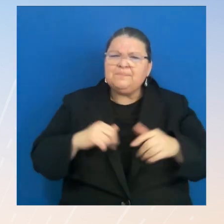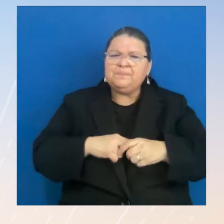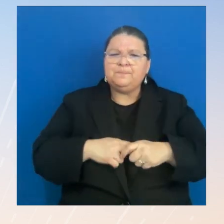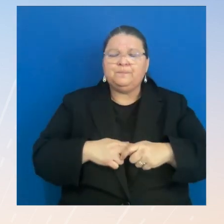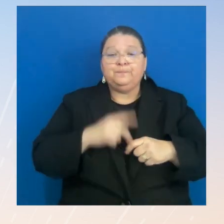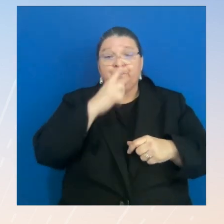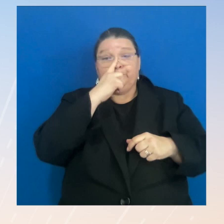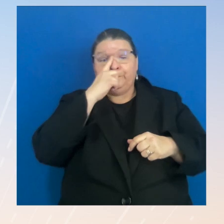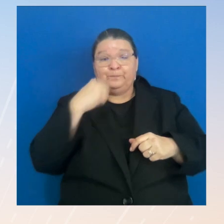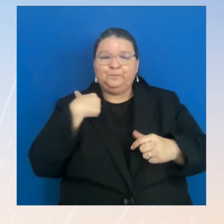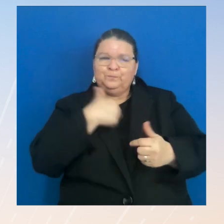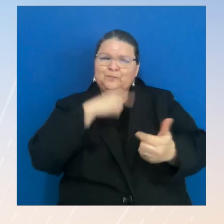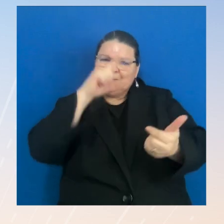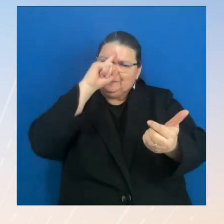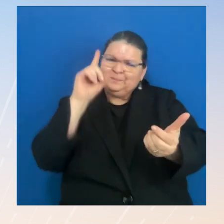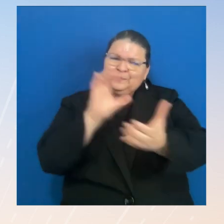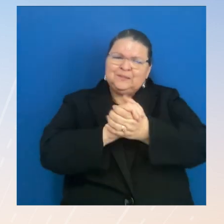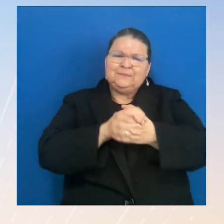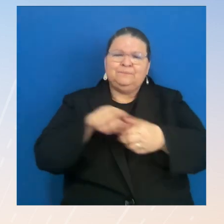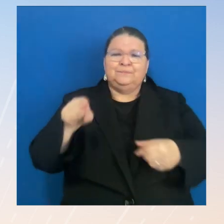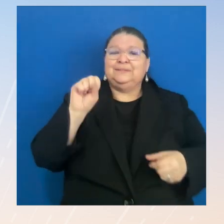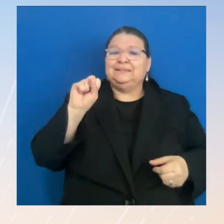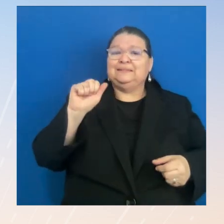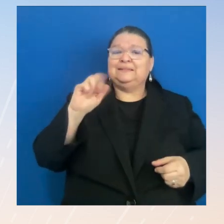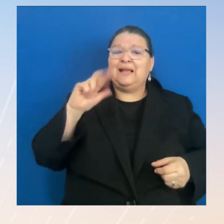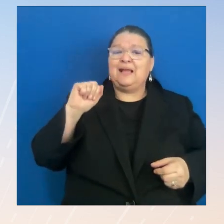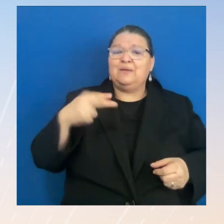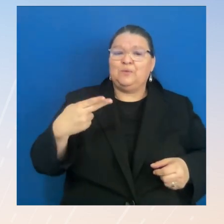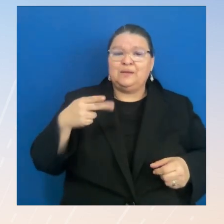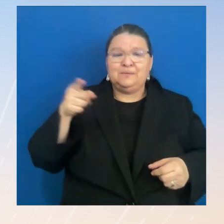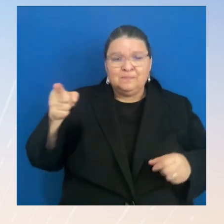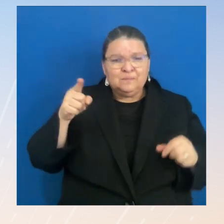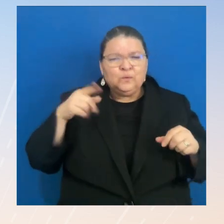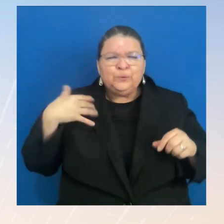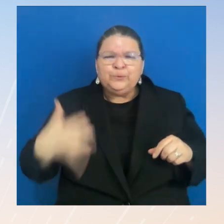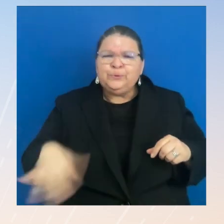and with Chairman Brown about the next steps here. But we have continued to press,